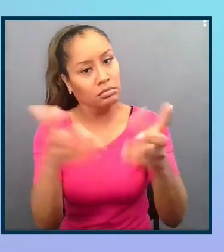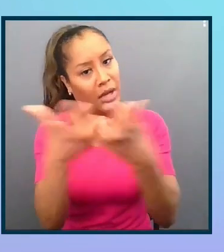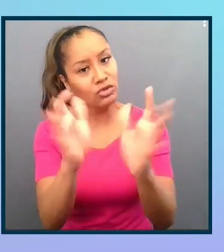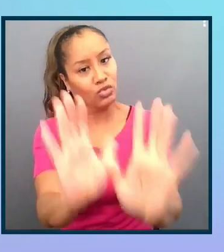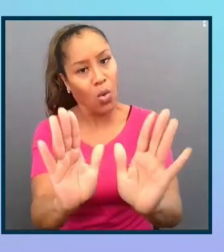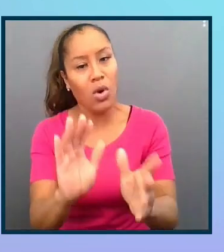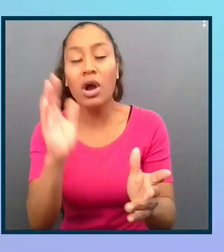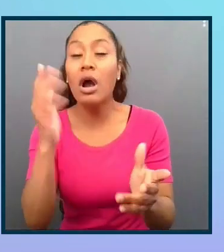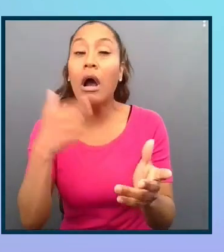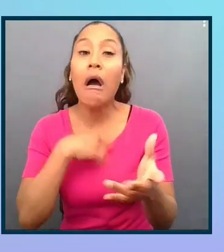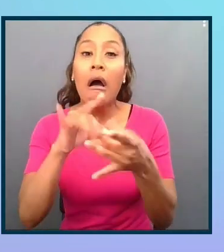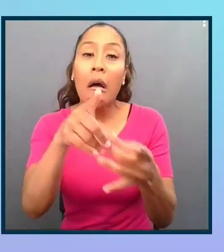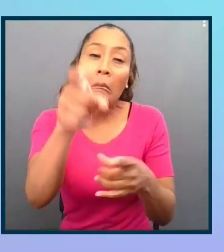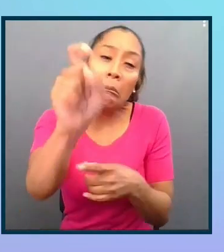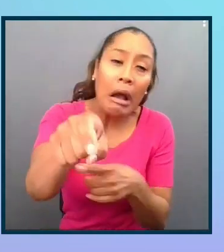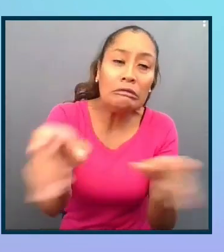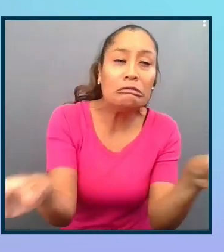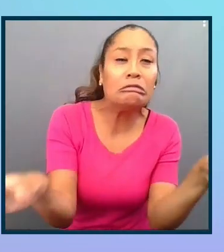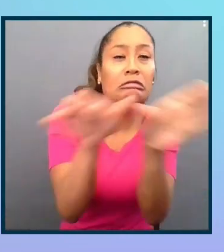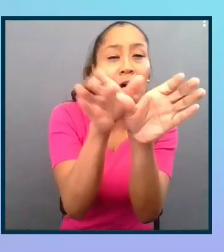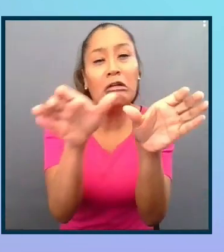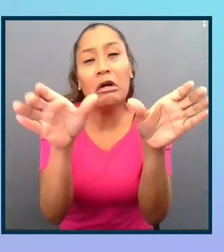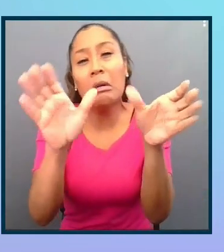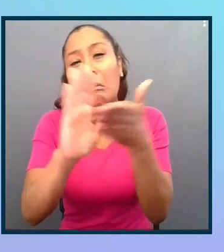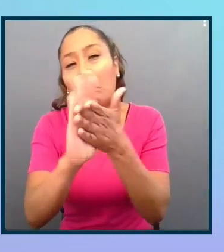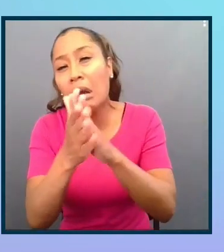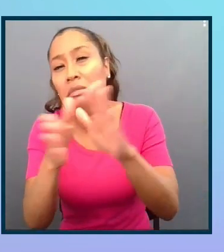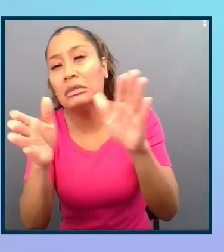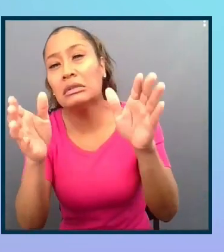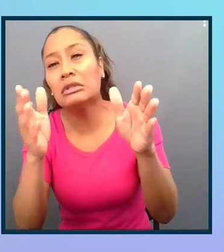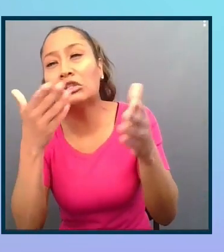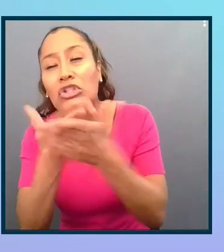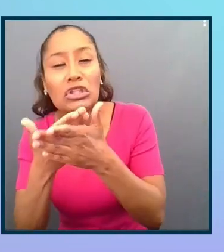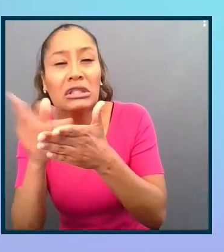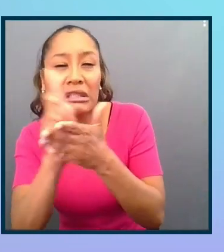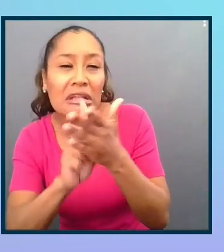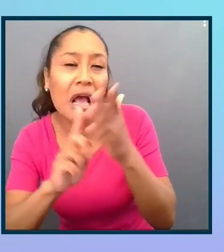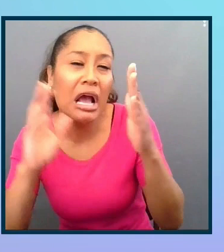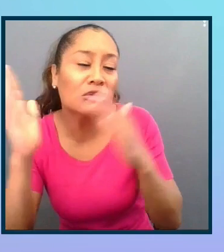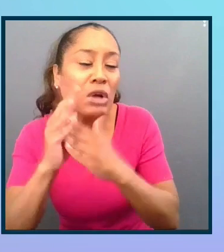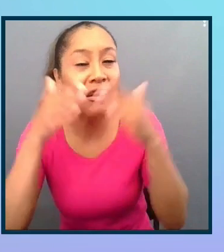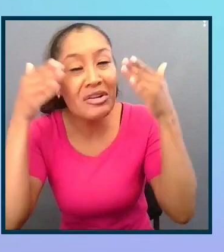you don't have to be certified to be in a great designer that focuses on accessibility.